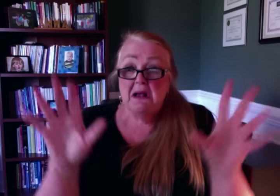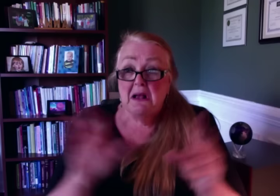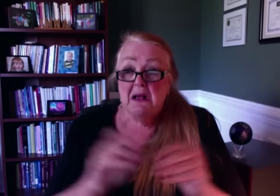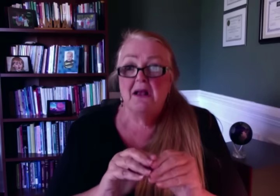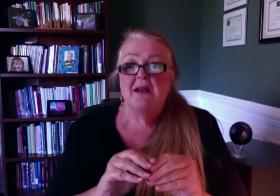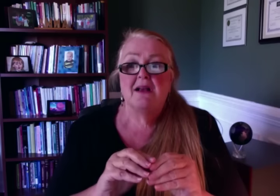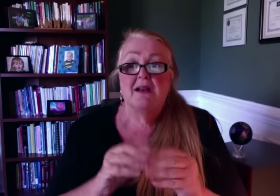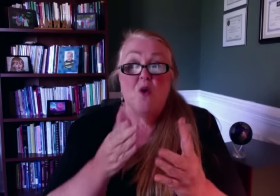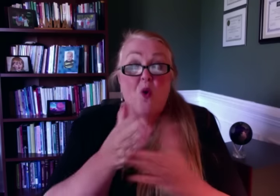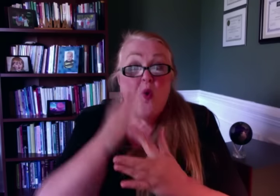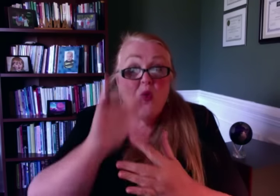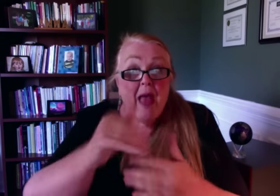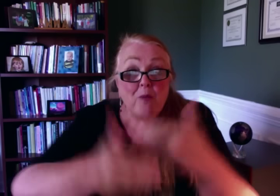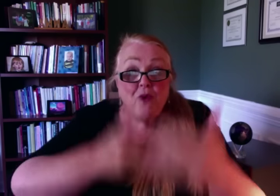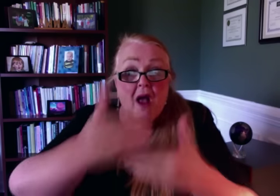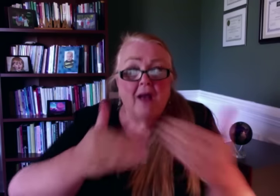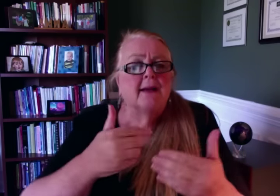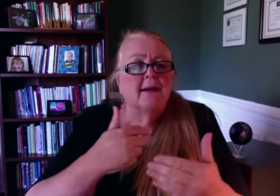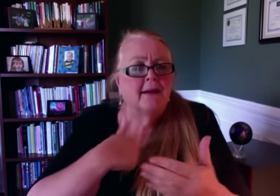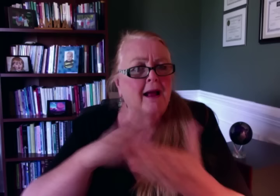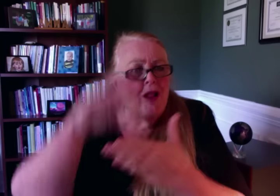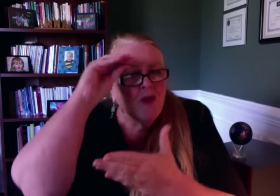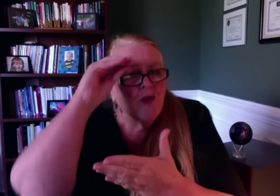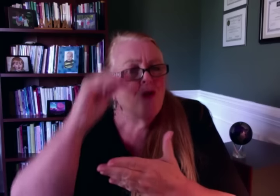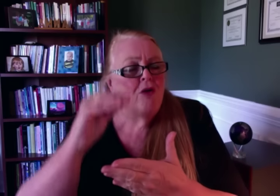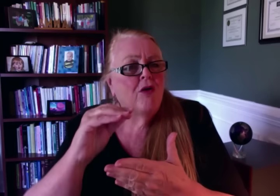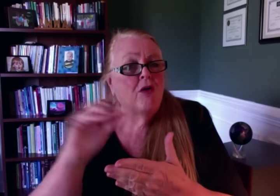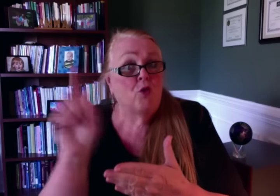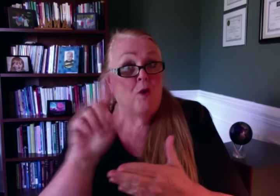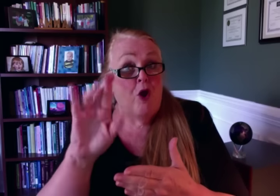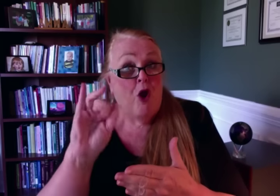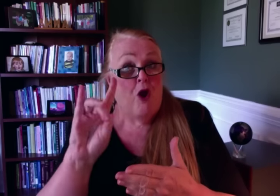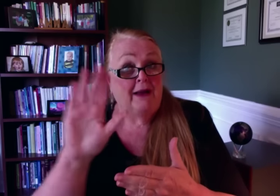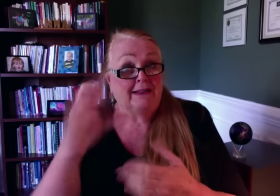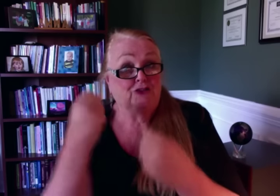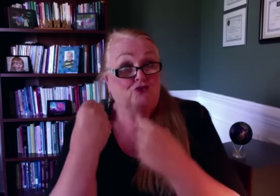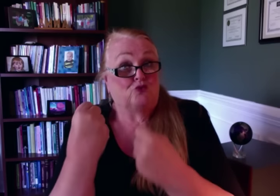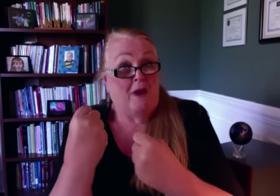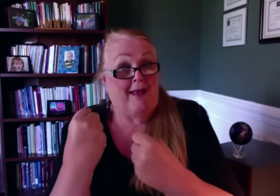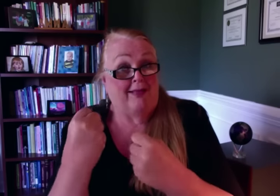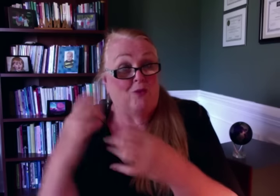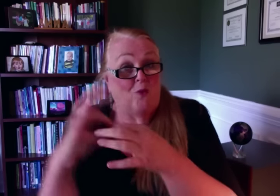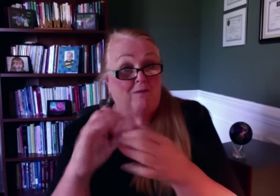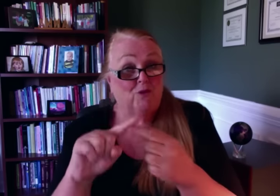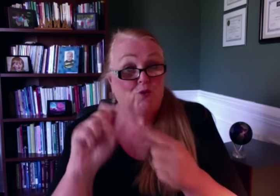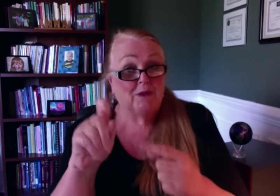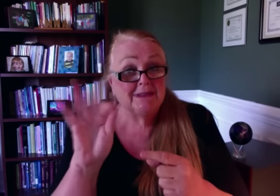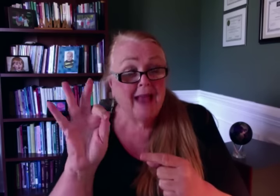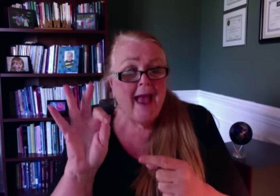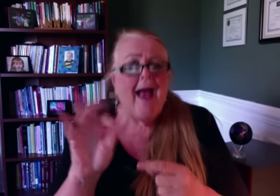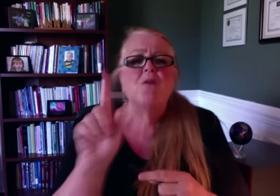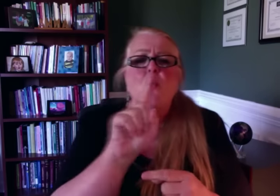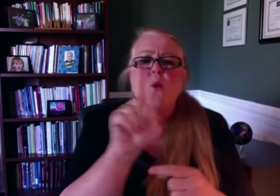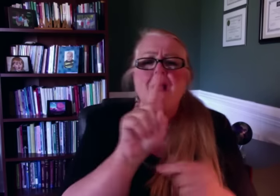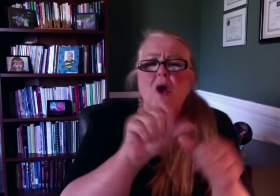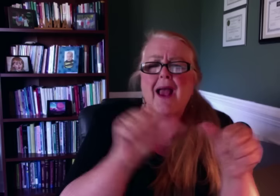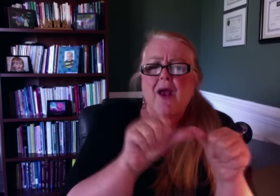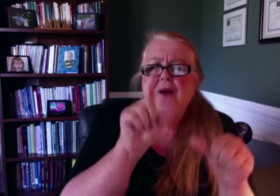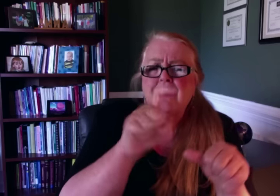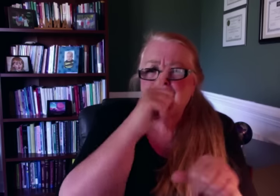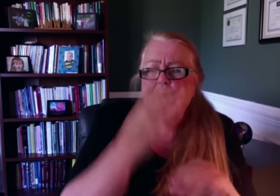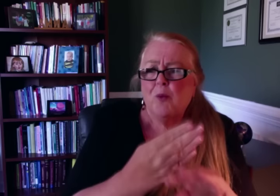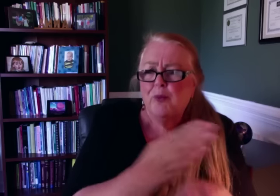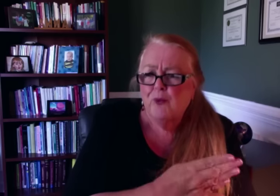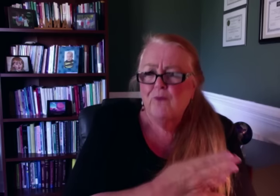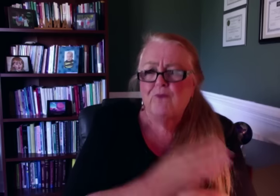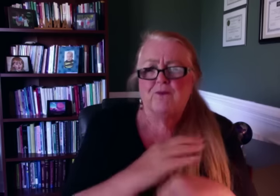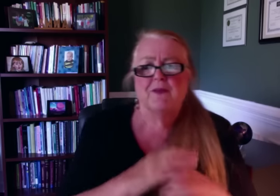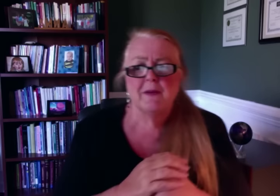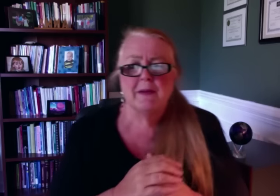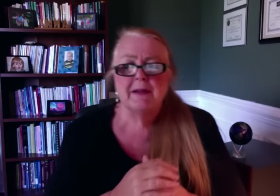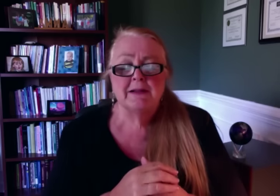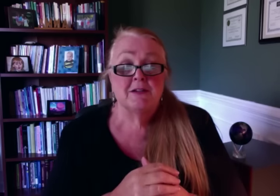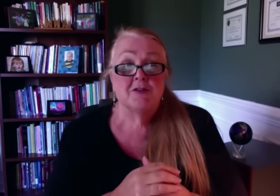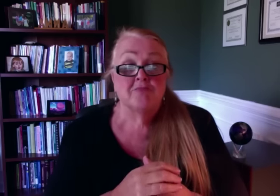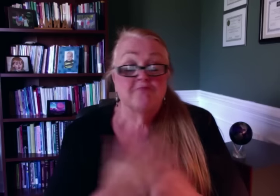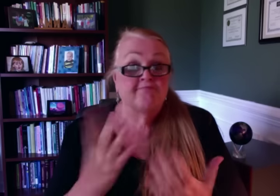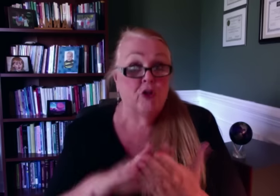Through this process, I gained insightinto the strengths of RID staff, and what areas could be improved.